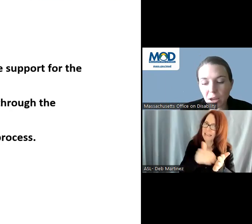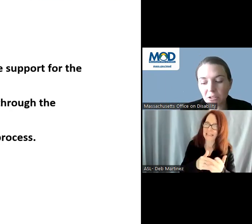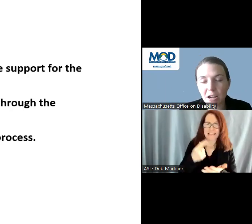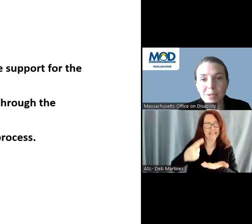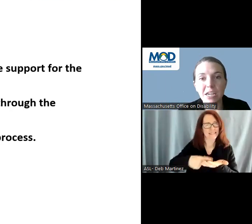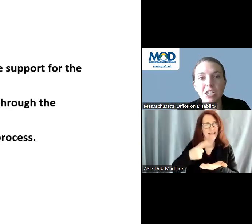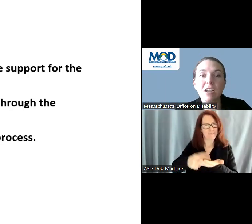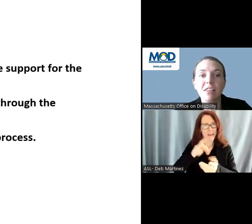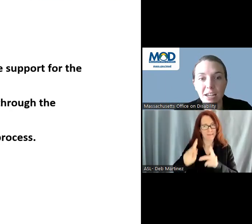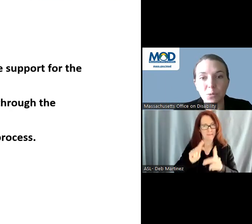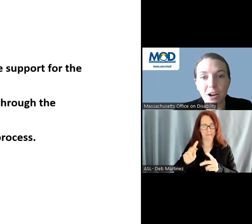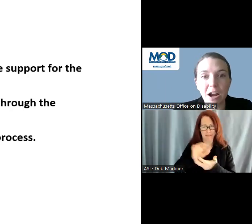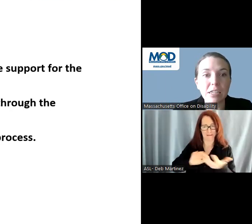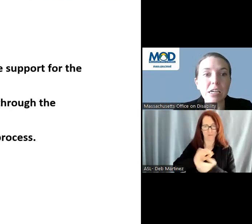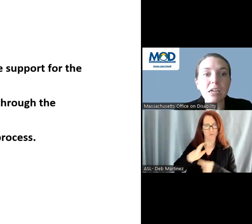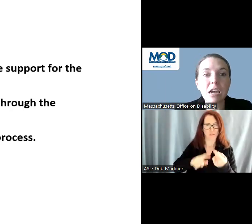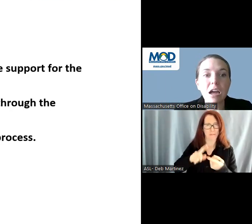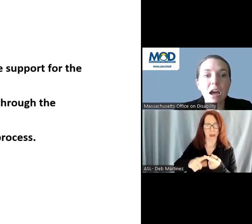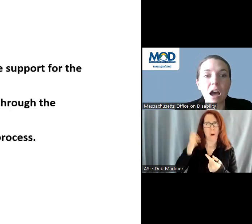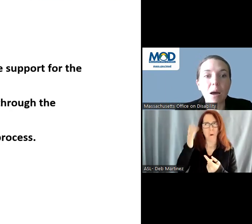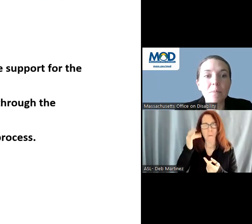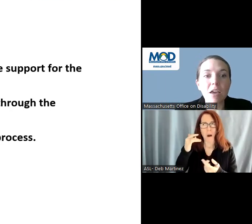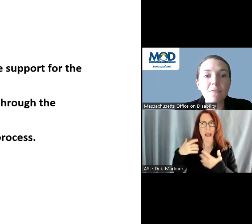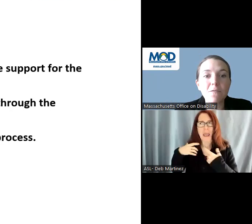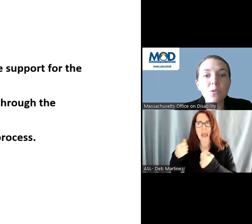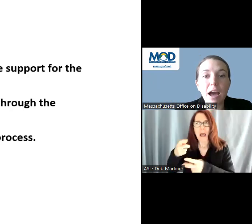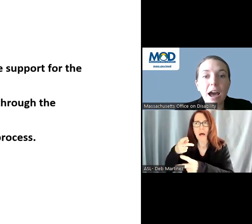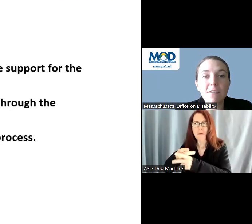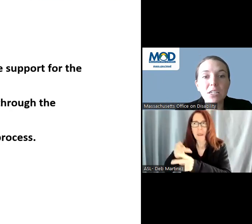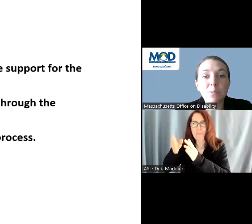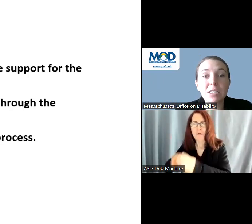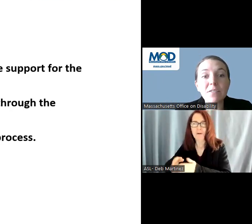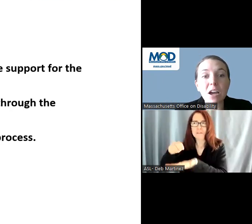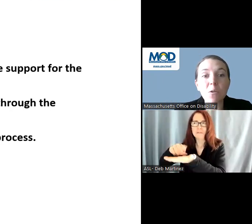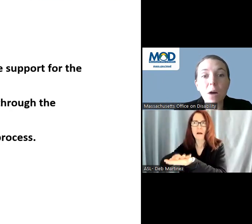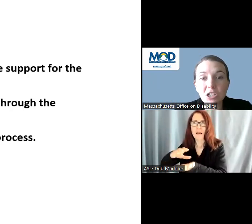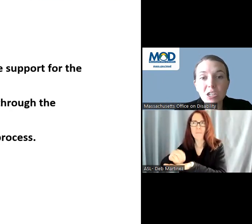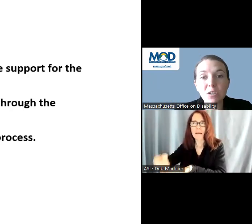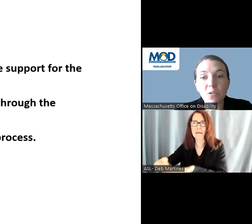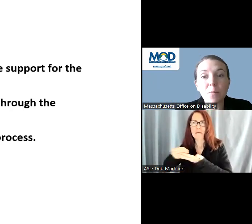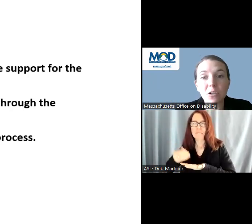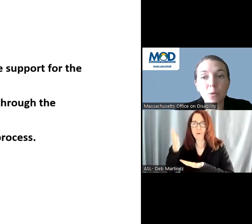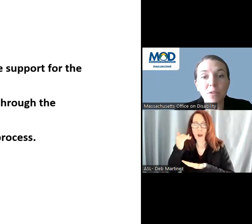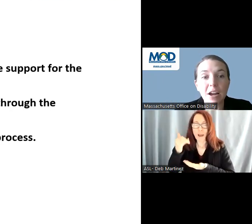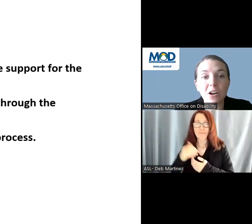of medical documentation that's why you're asking if you have specific questions for the medical